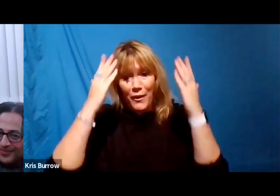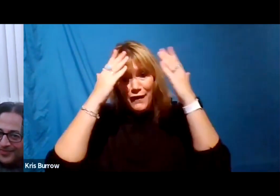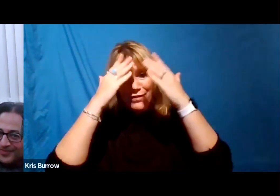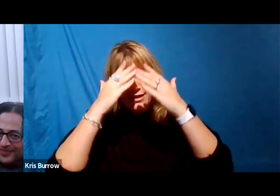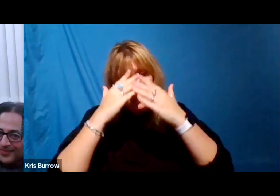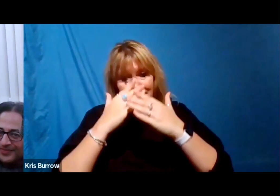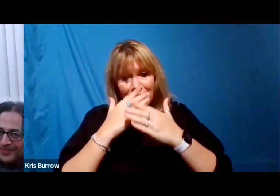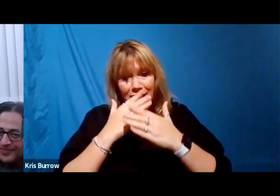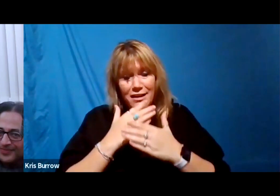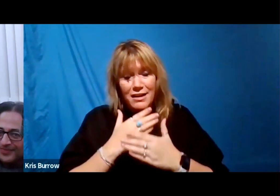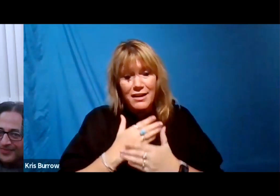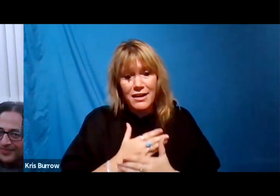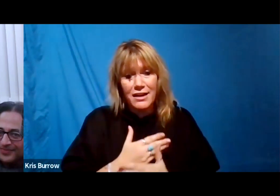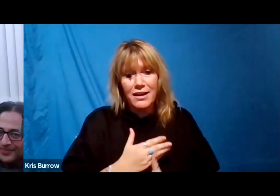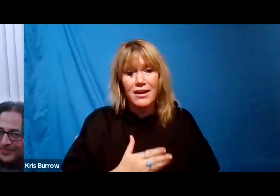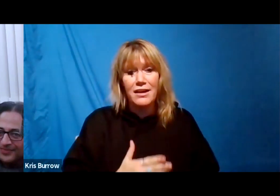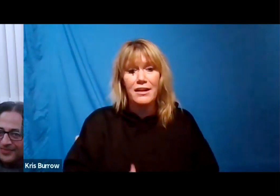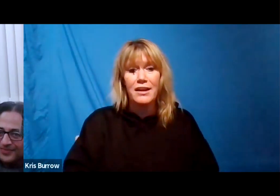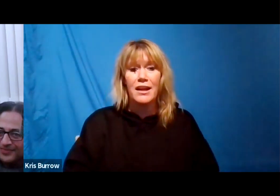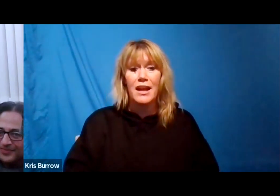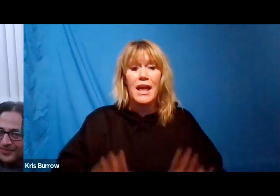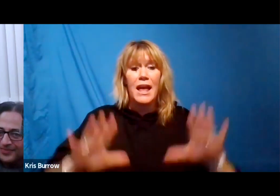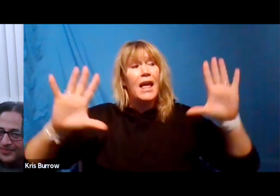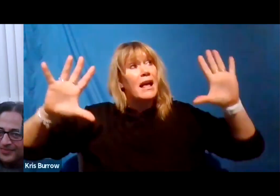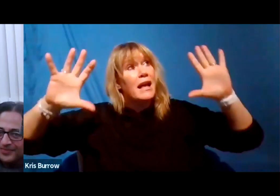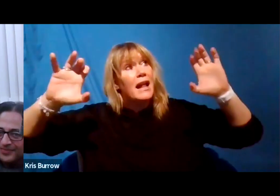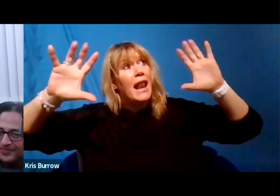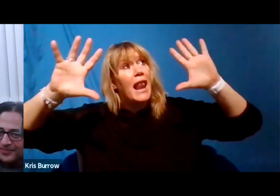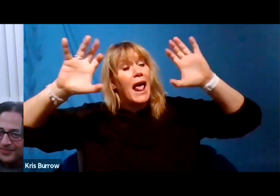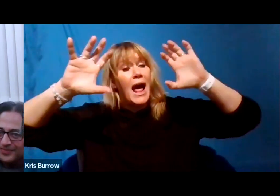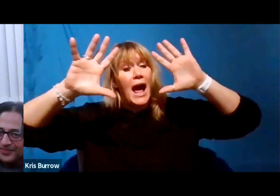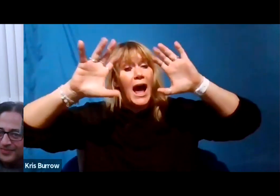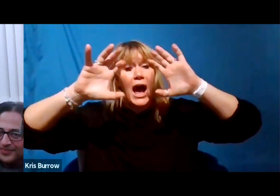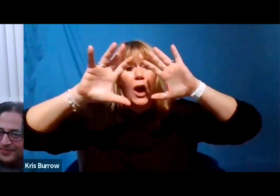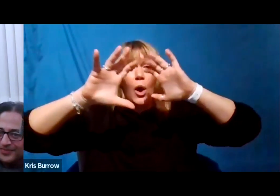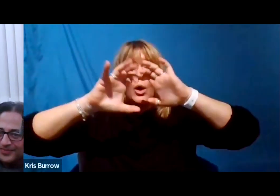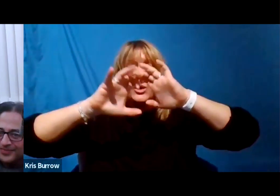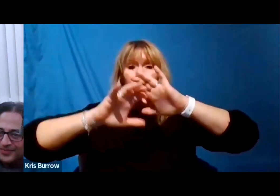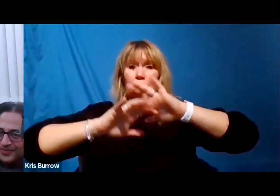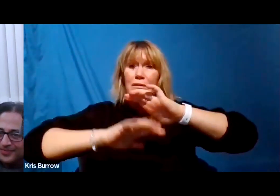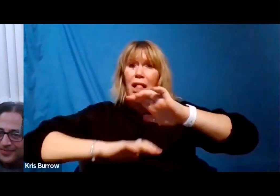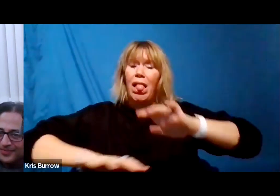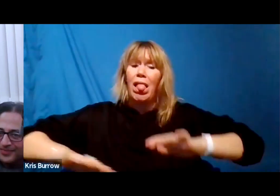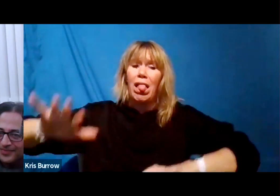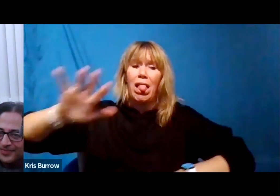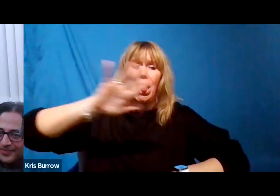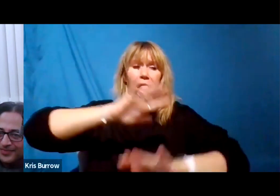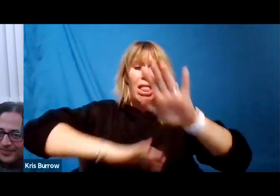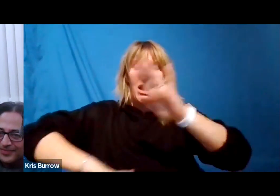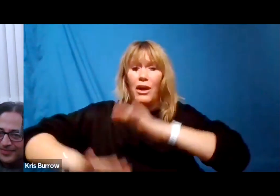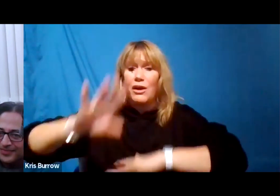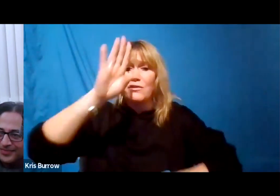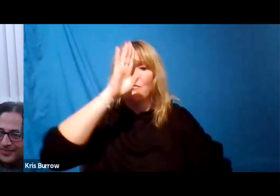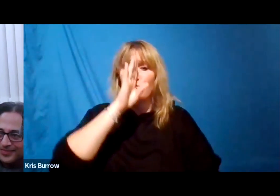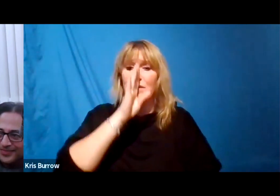being the compare of the show, I will take my guitar off in a moment and dare